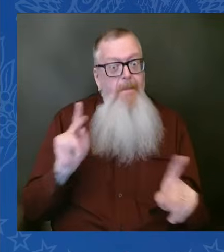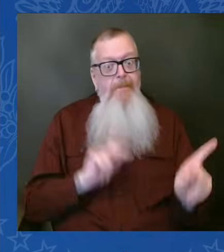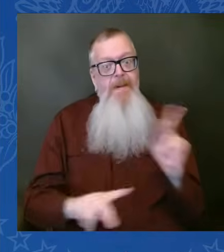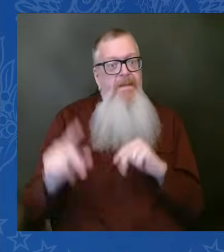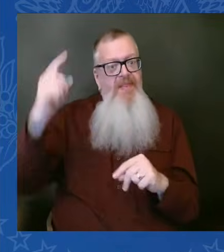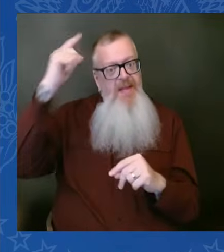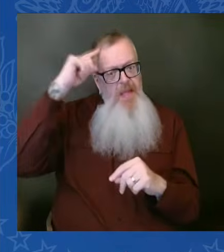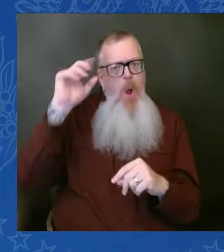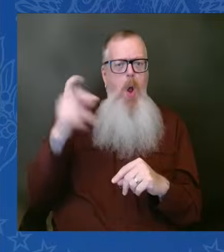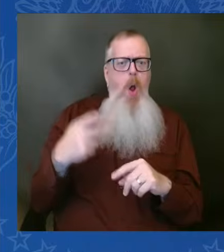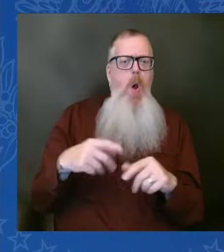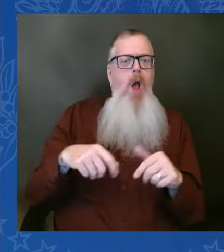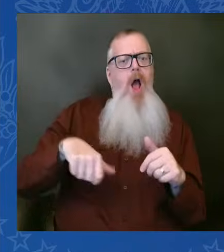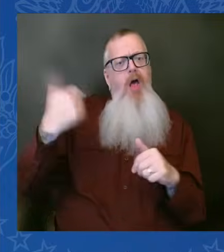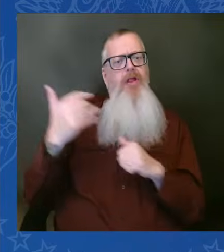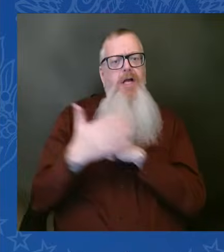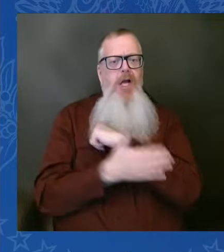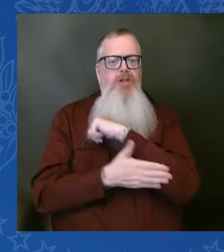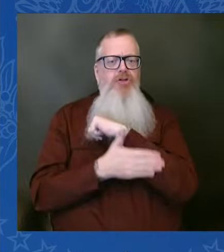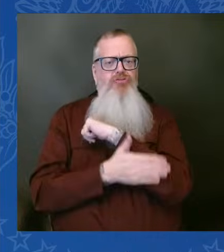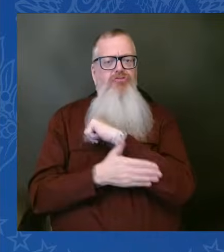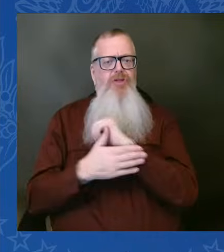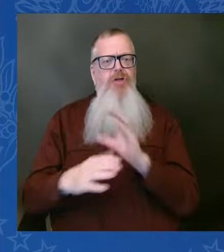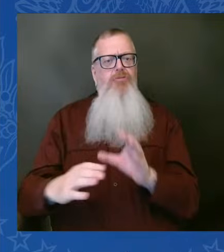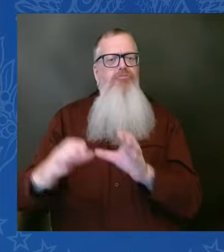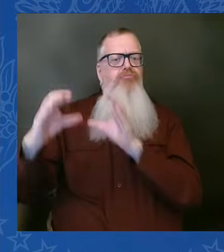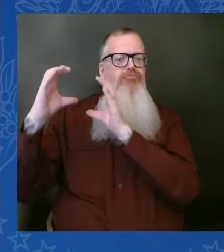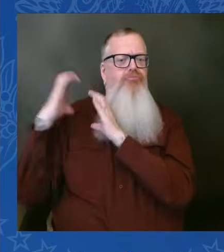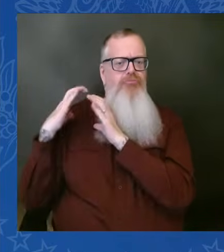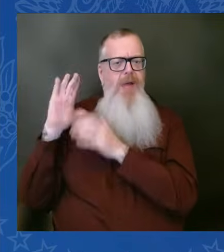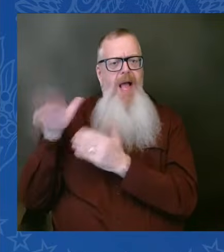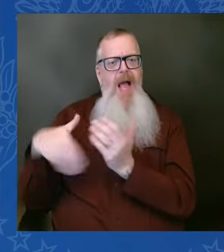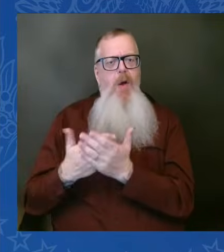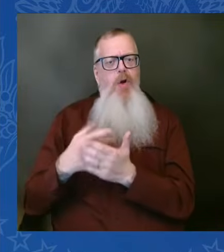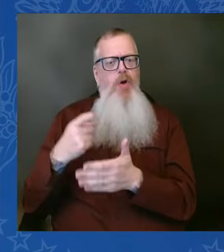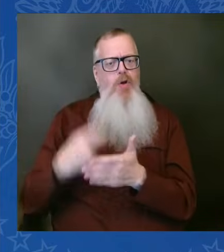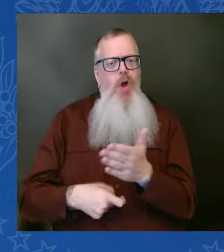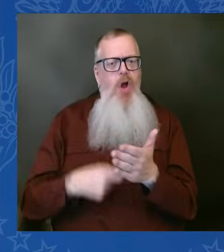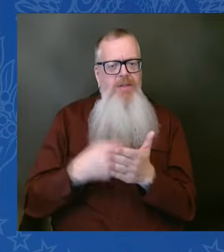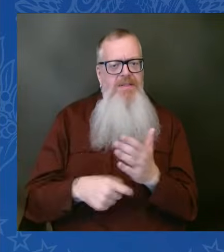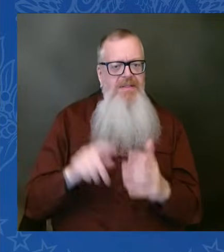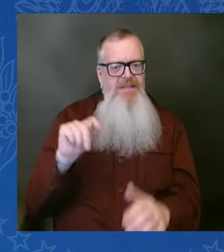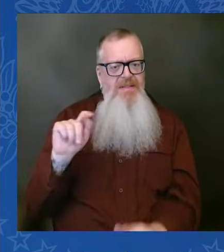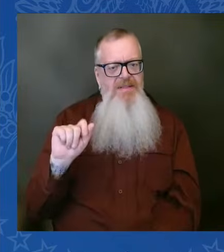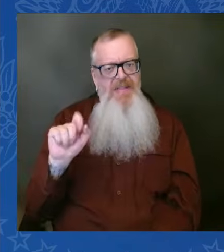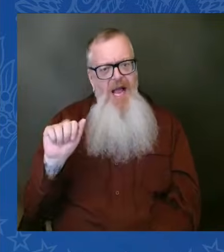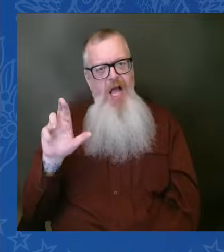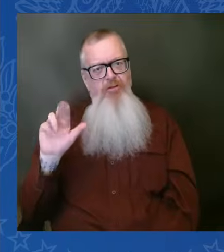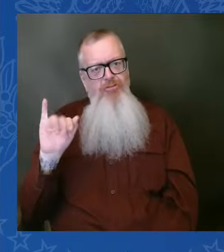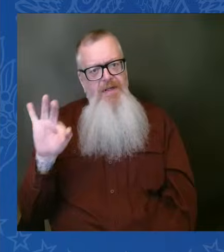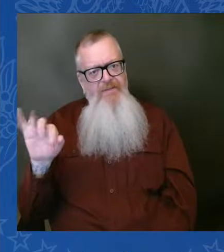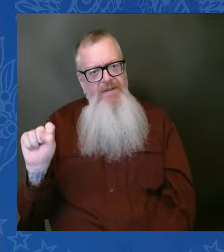rather than the American consumer. Who does he think pays for this? I believe this approach is a major mistake.